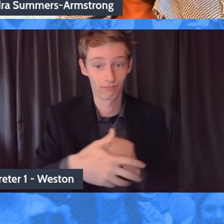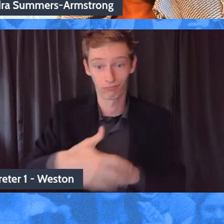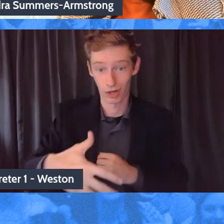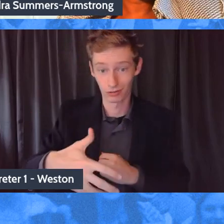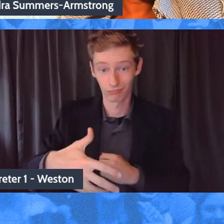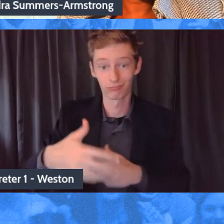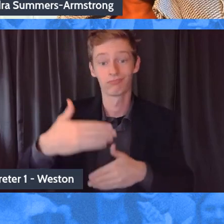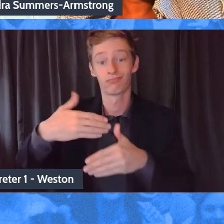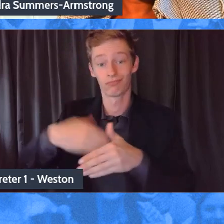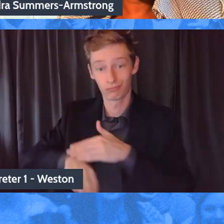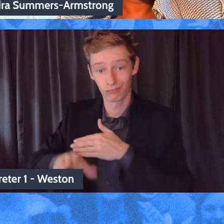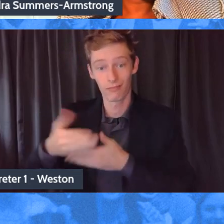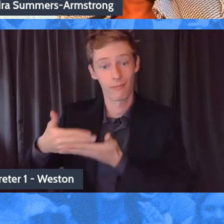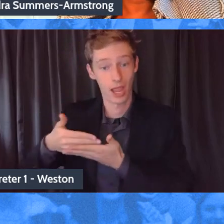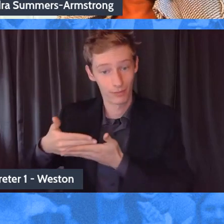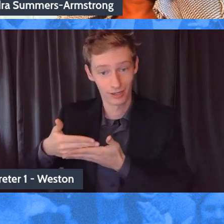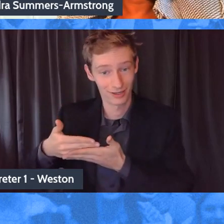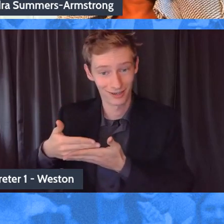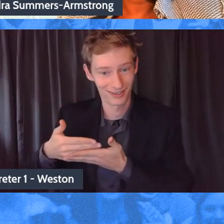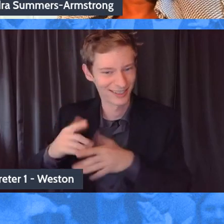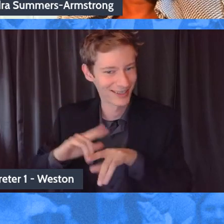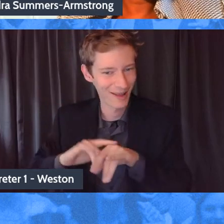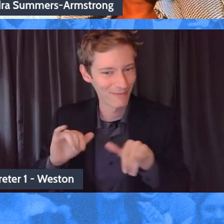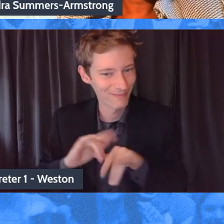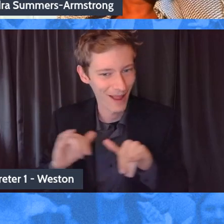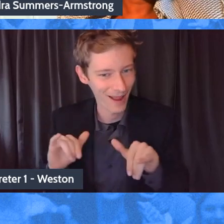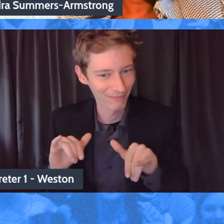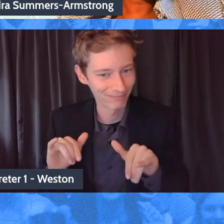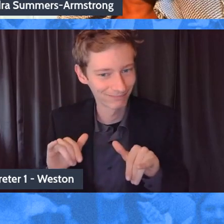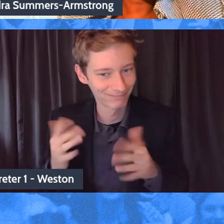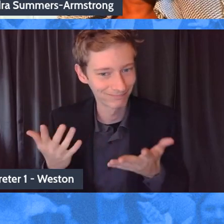And as a mommy legislator,